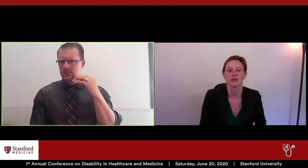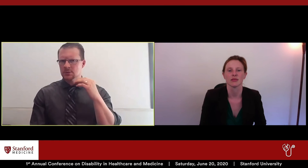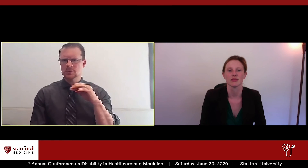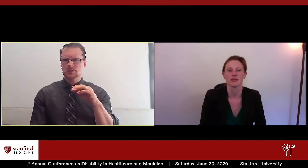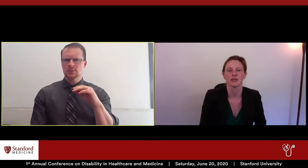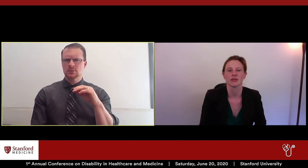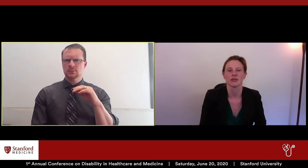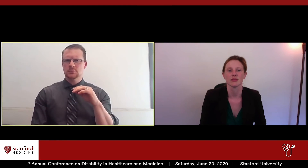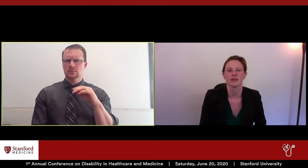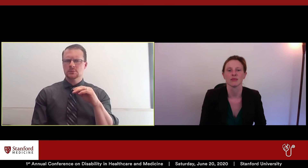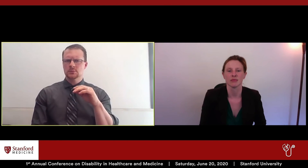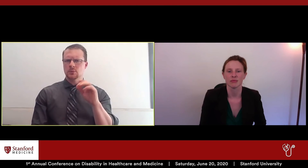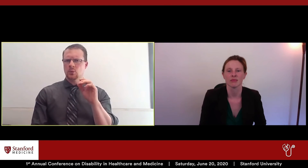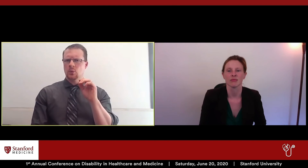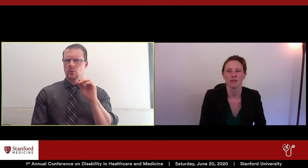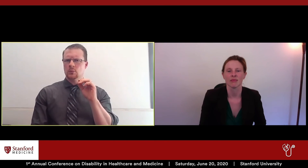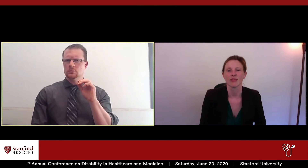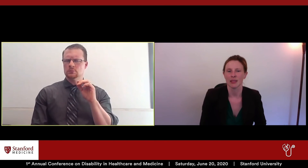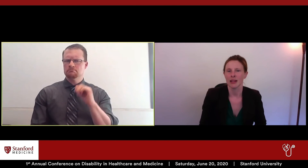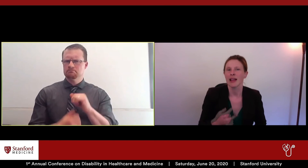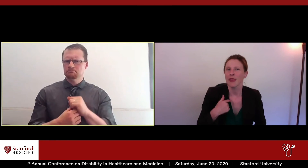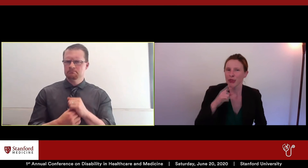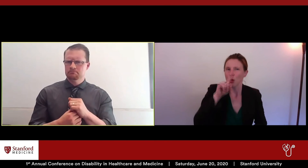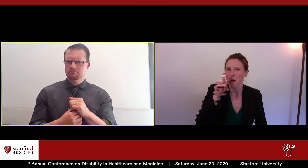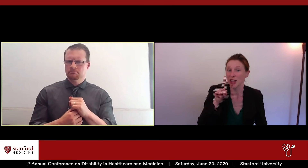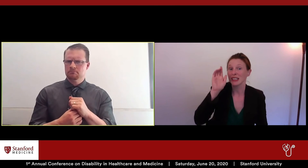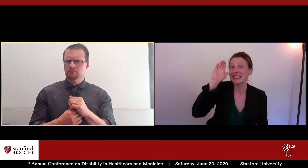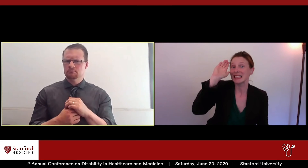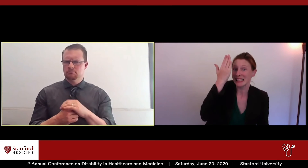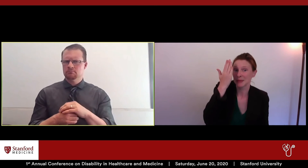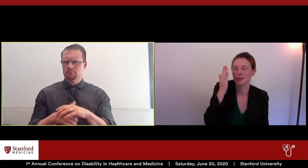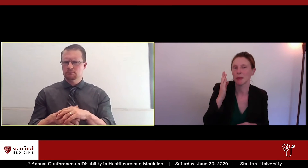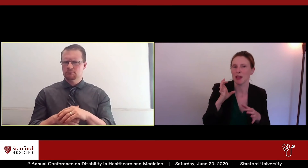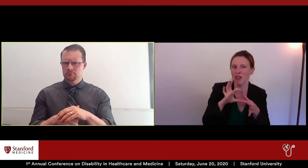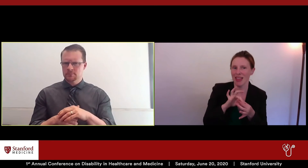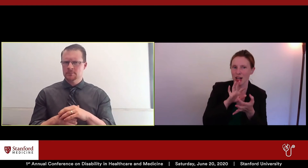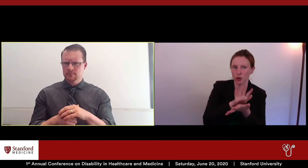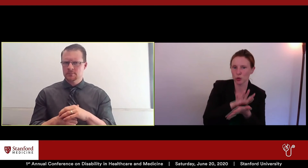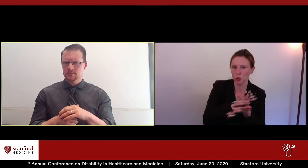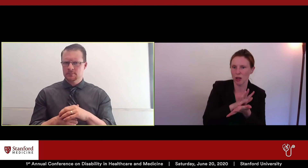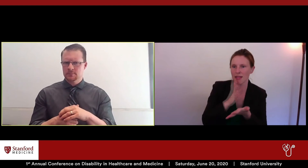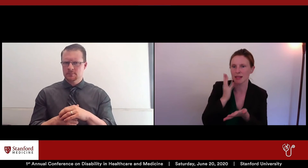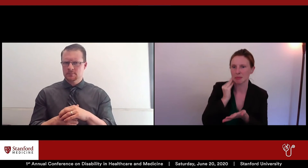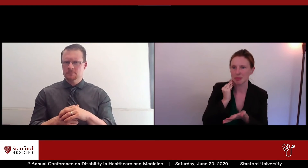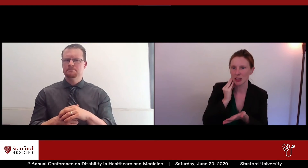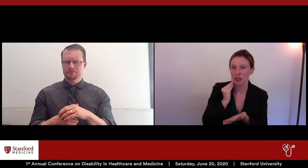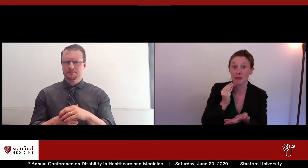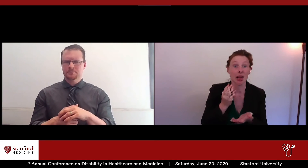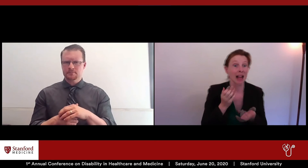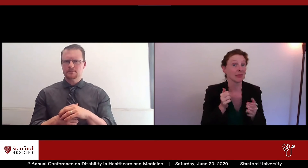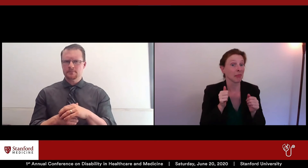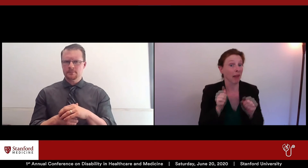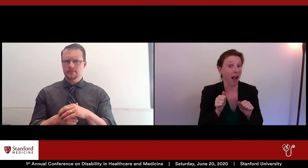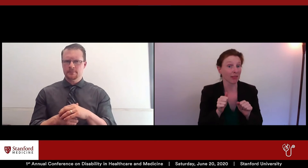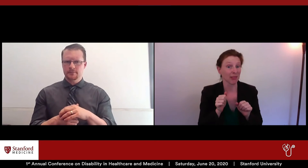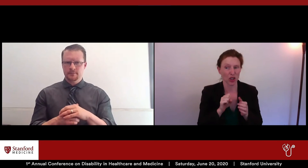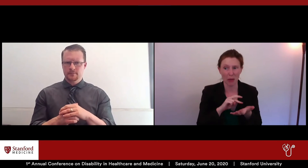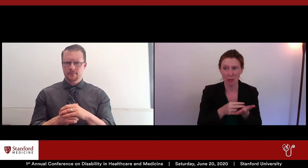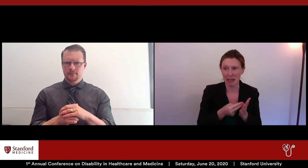you're bringing the interpreter into the educational experiences or? It seems to be related to the educational experience,